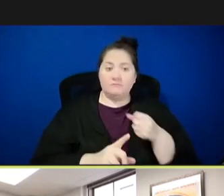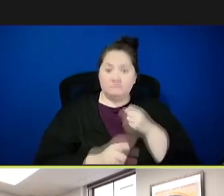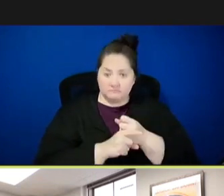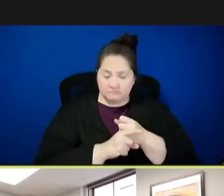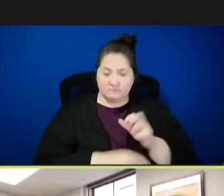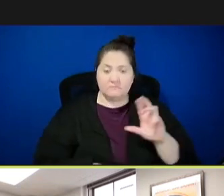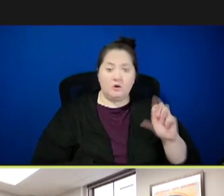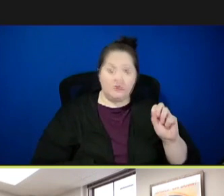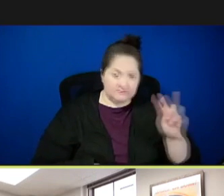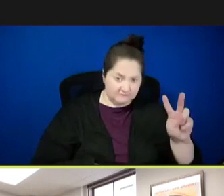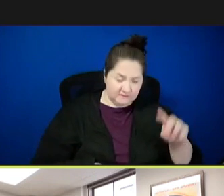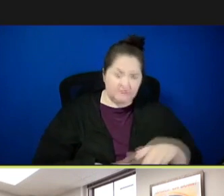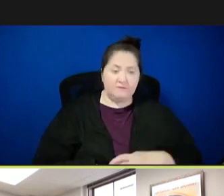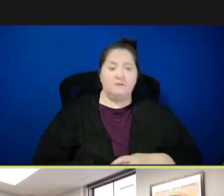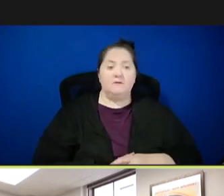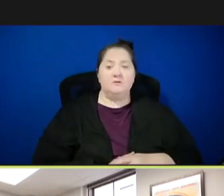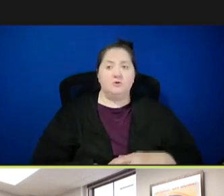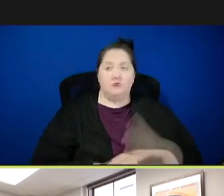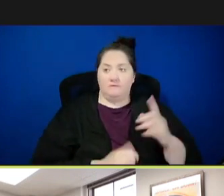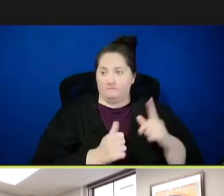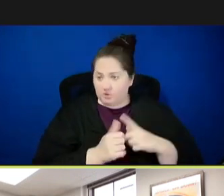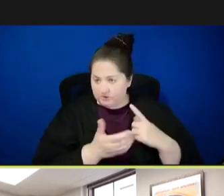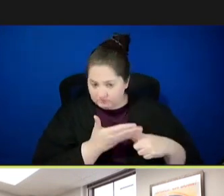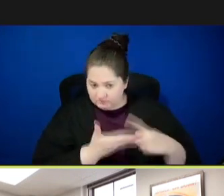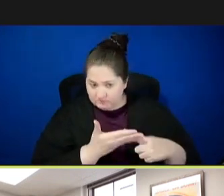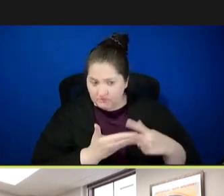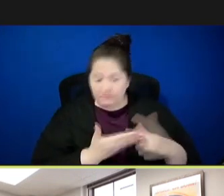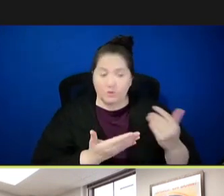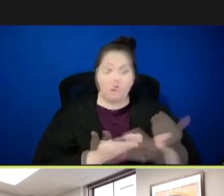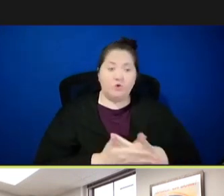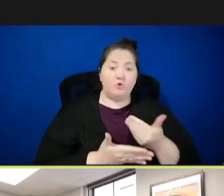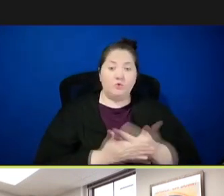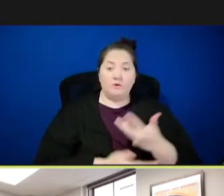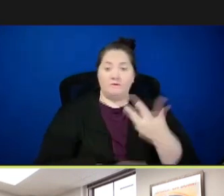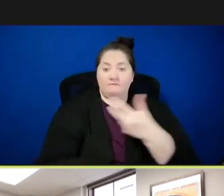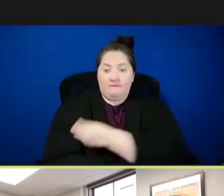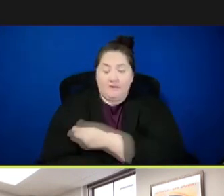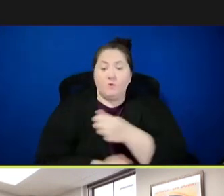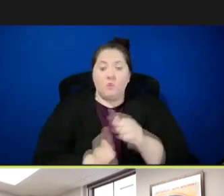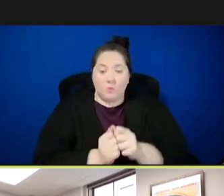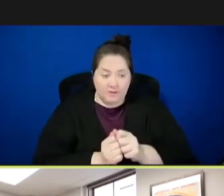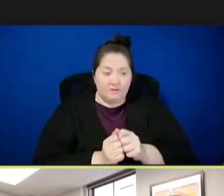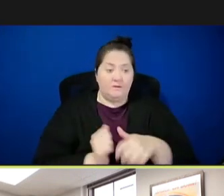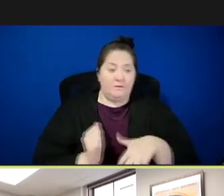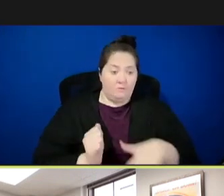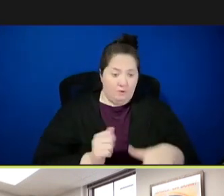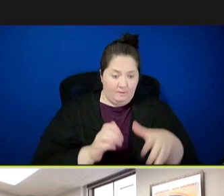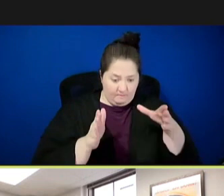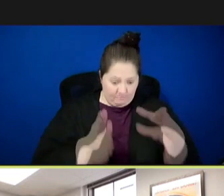The very first discussion I had about the new RSV vaccine was with a pregnant person who had